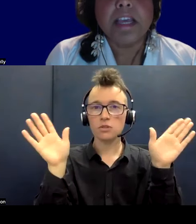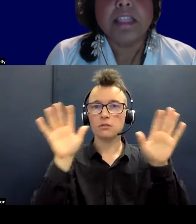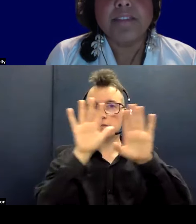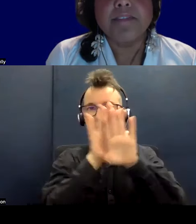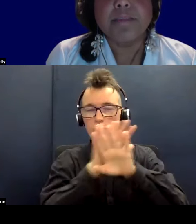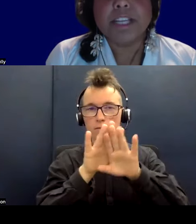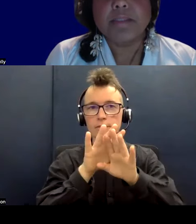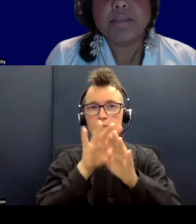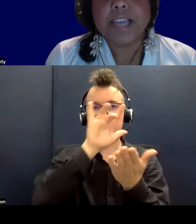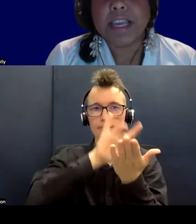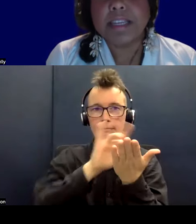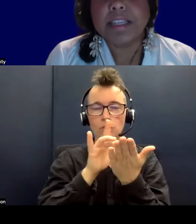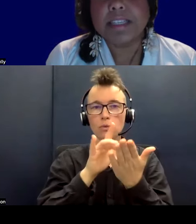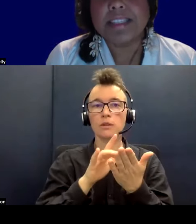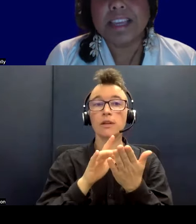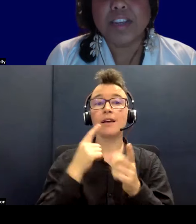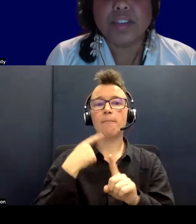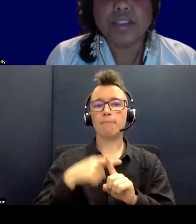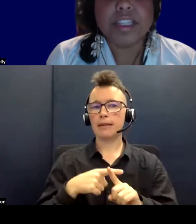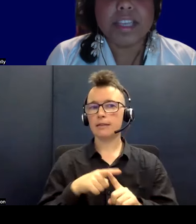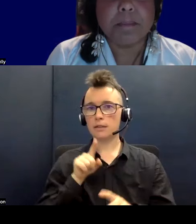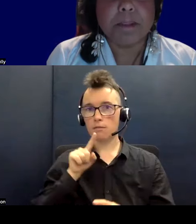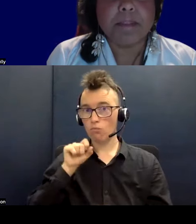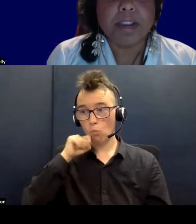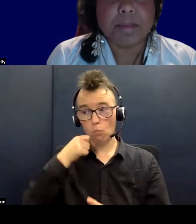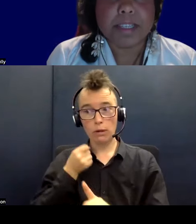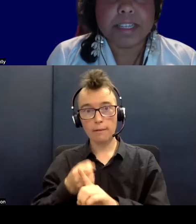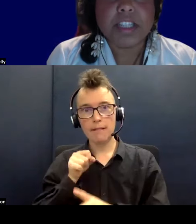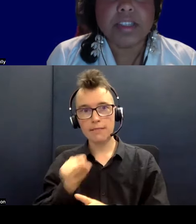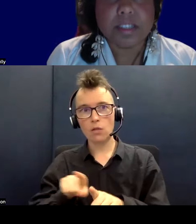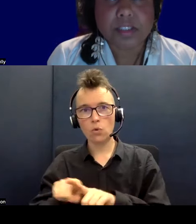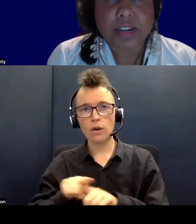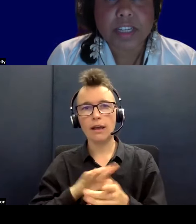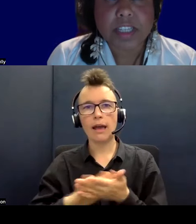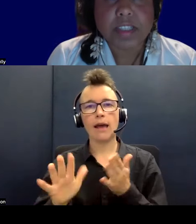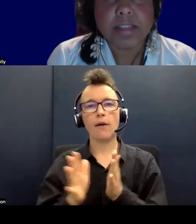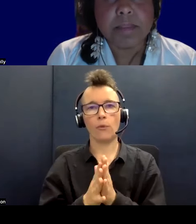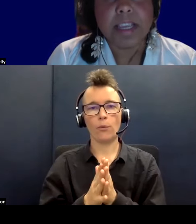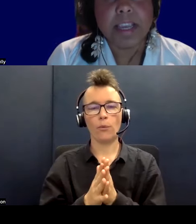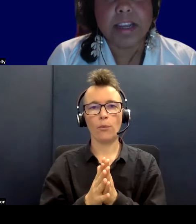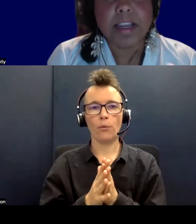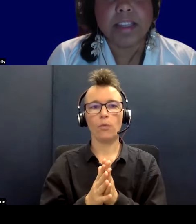The information obtained is then used to implement recommendations and strategies to mitigate against